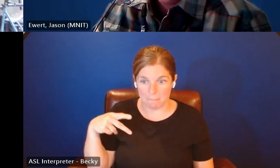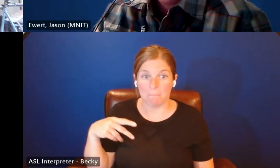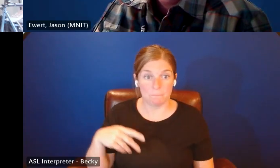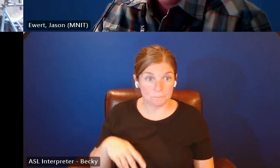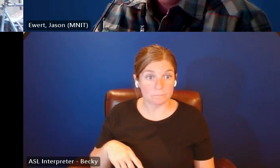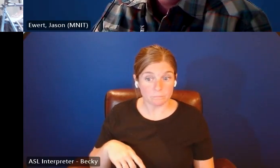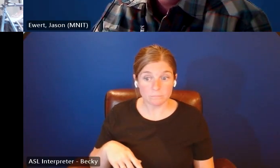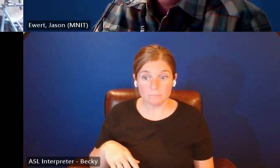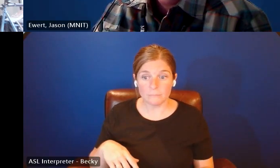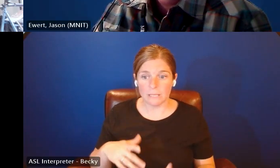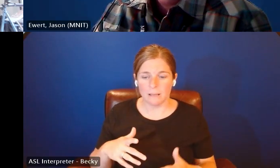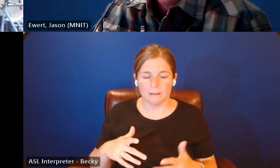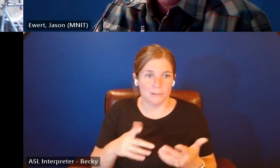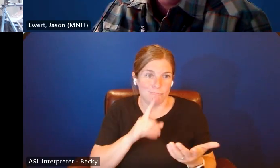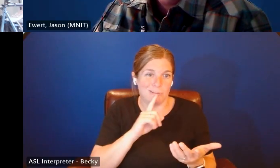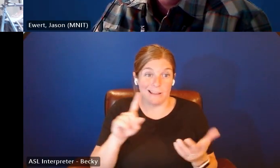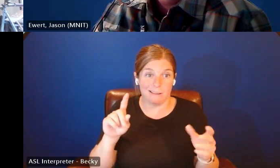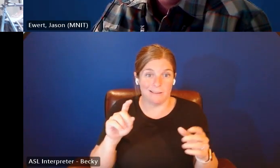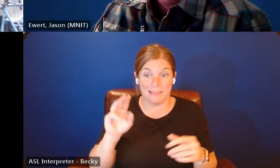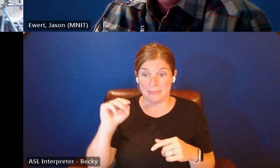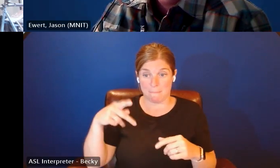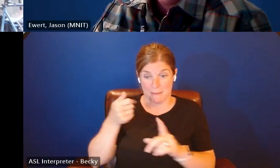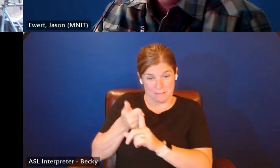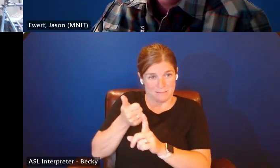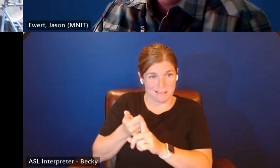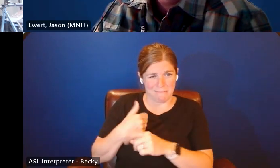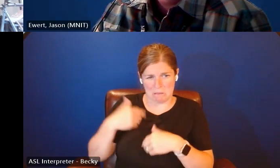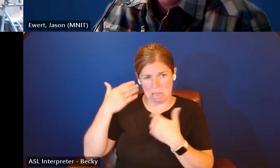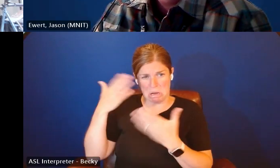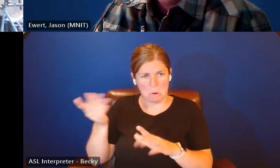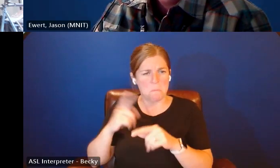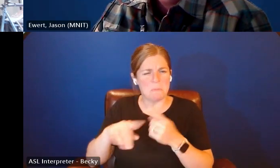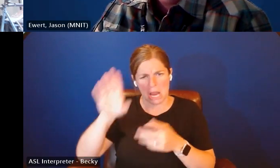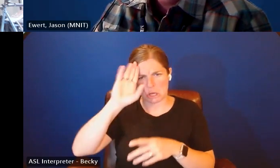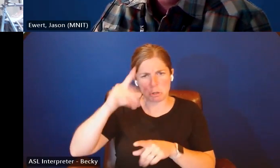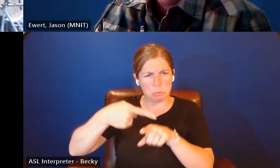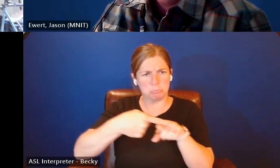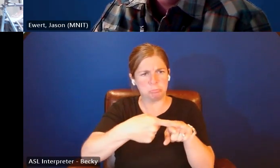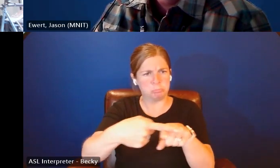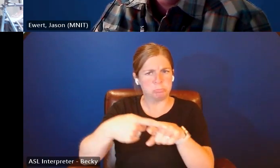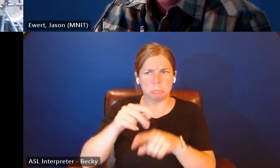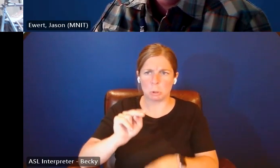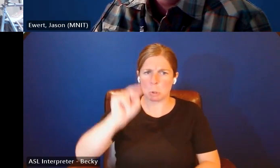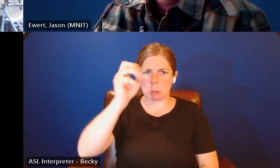I couldn't make much out of the map, but I could at least get the compass direction.